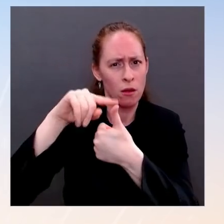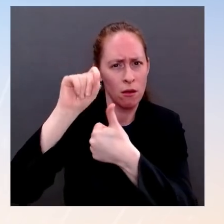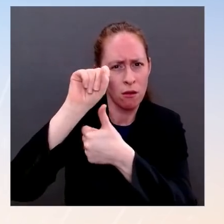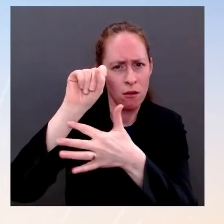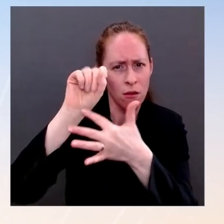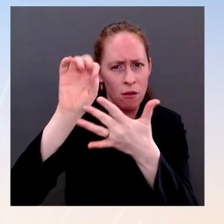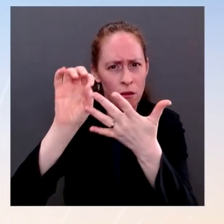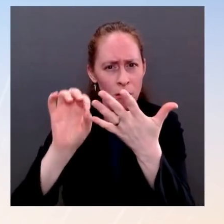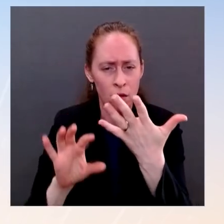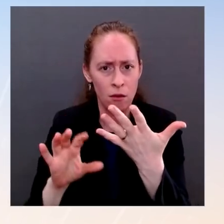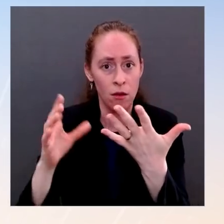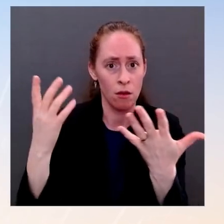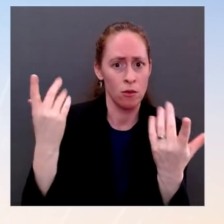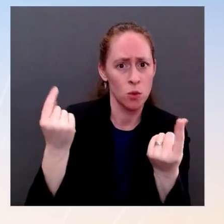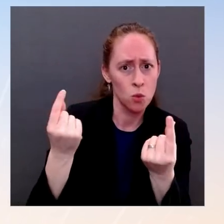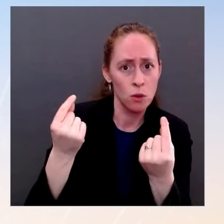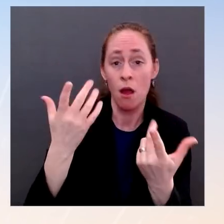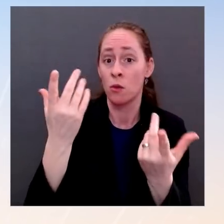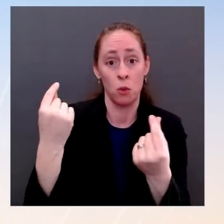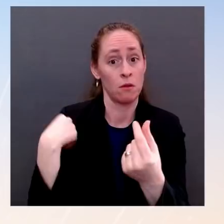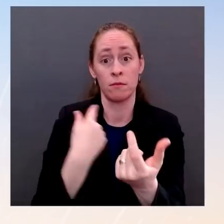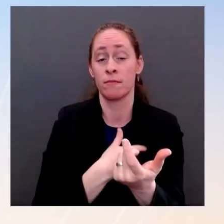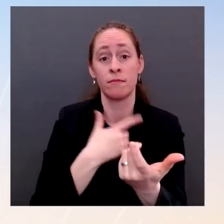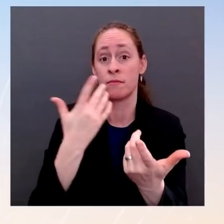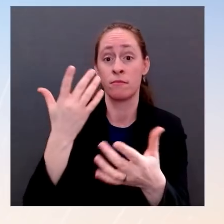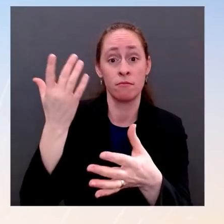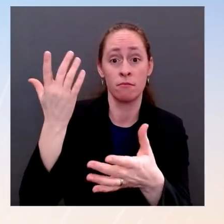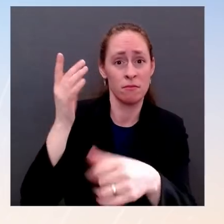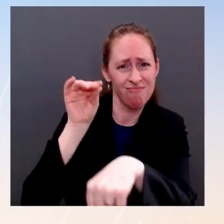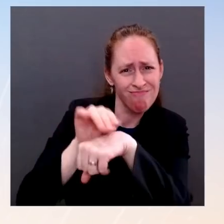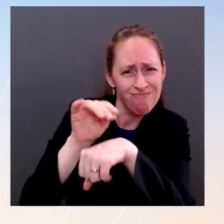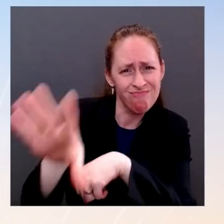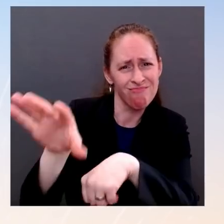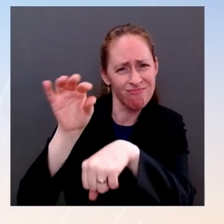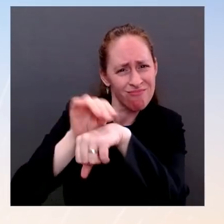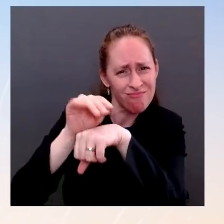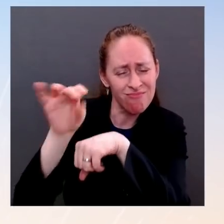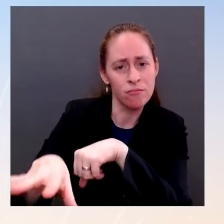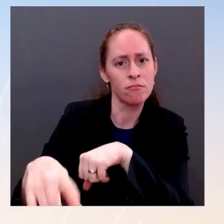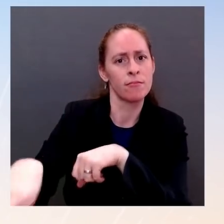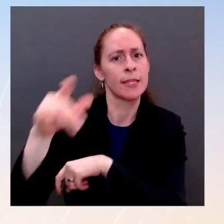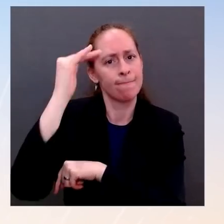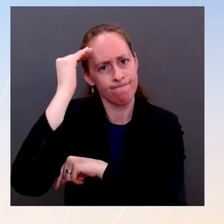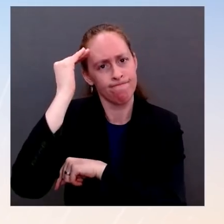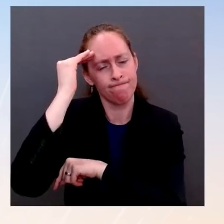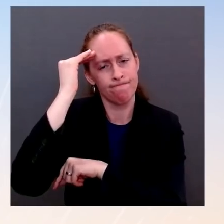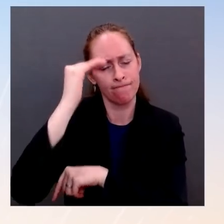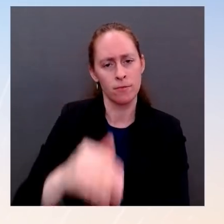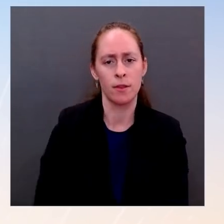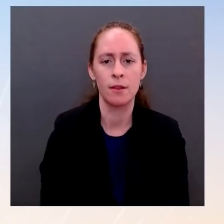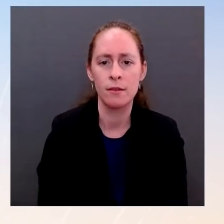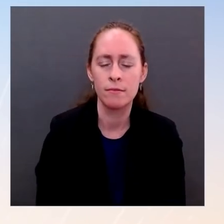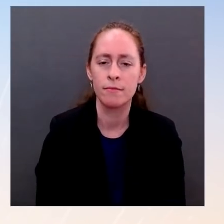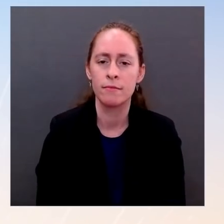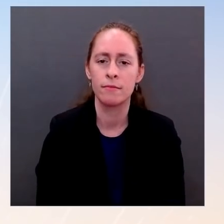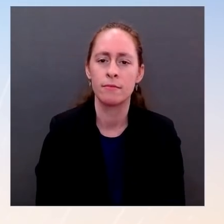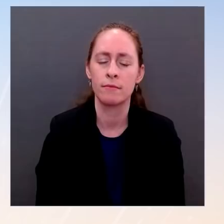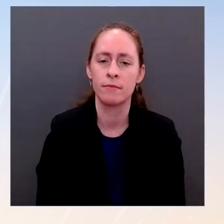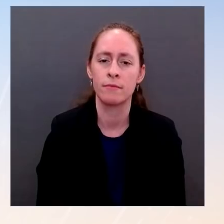We know that should anything occur, we'll work closely with the private sector to rapidly respond and recover. The Press: Thank you. >> Ms. Psaki: Kayla. The Press: Thank you so much.